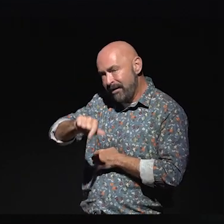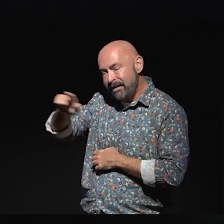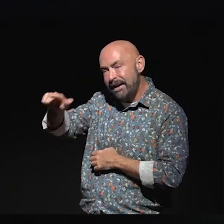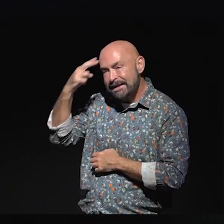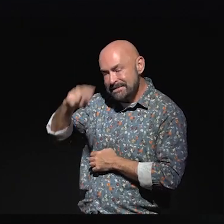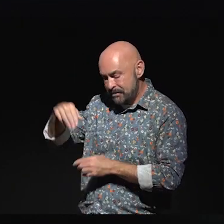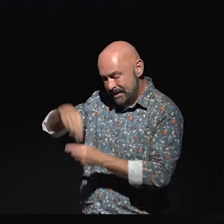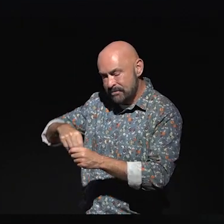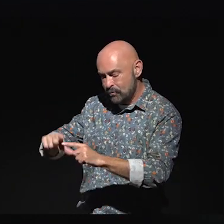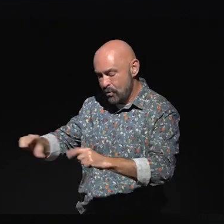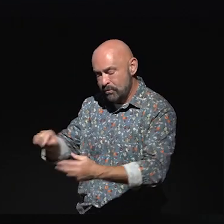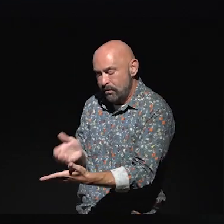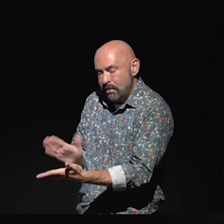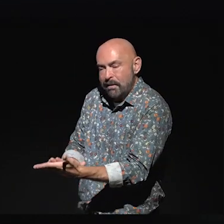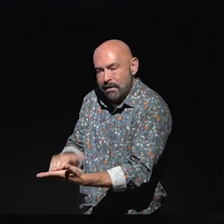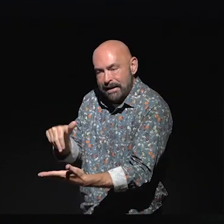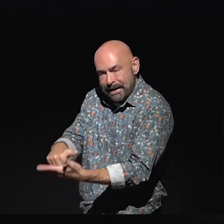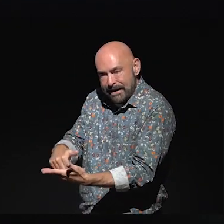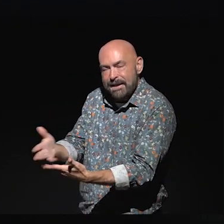on a calling card stuck in a mirror?